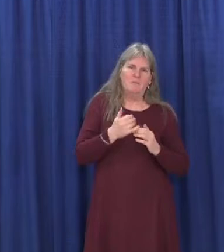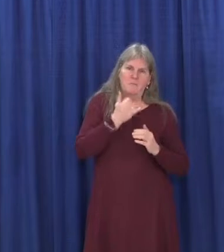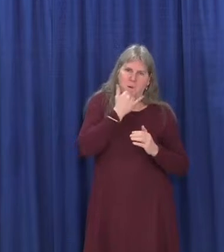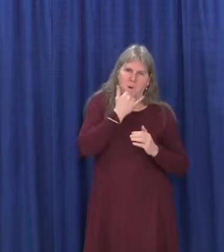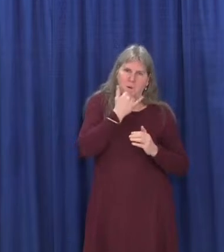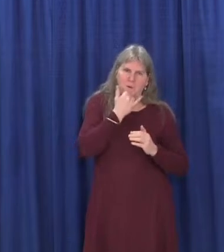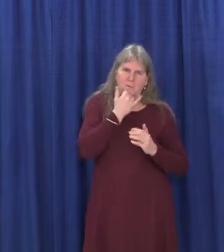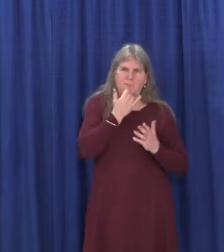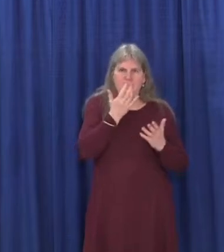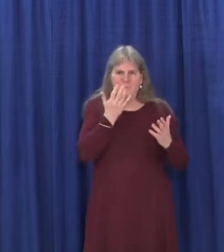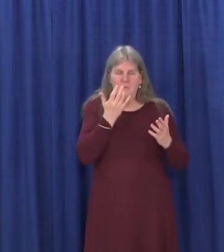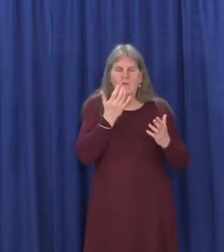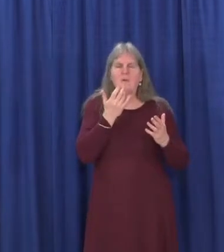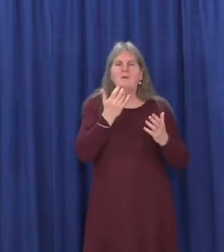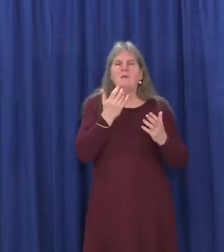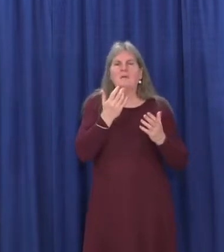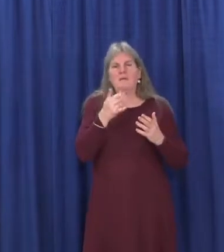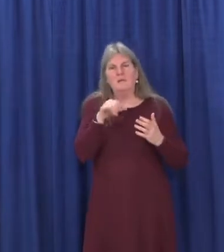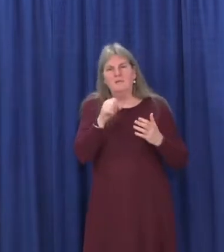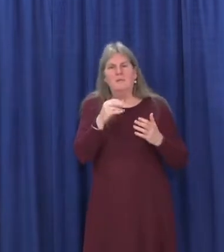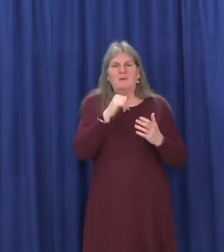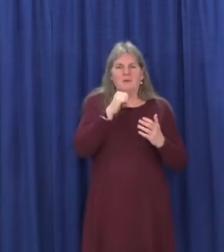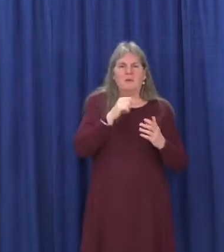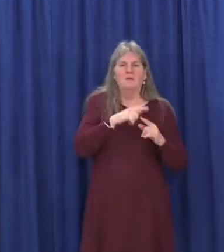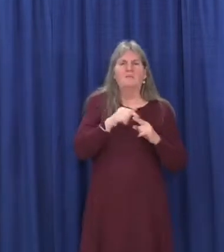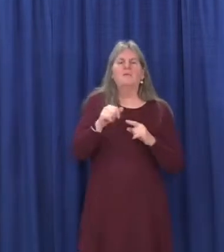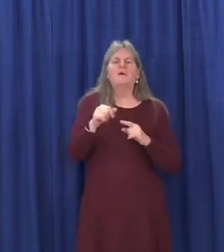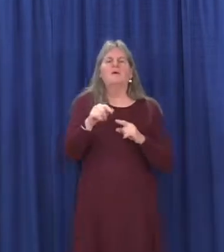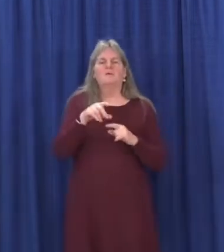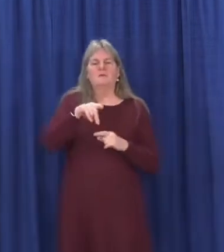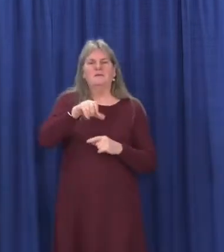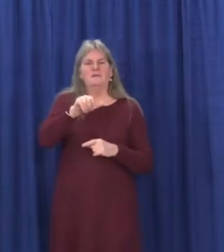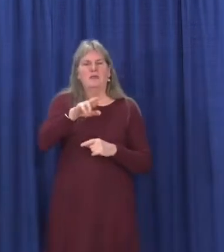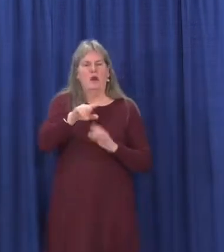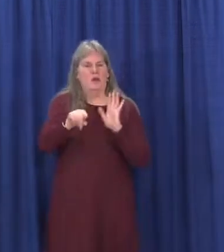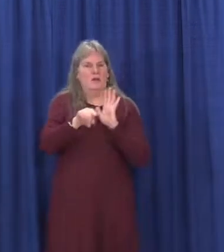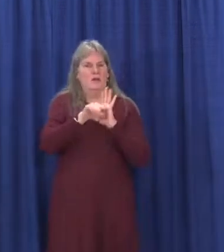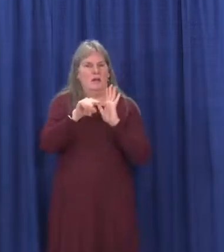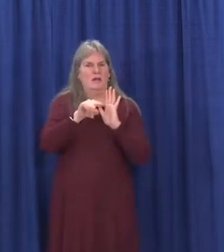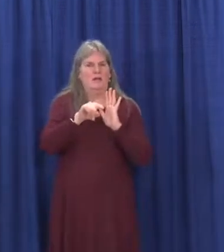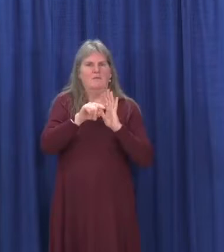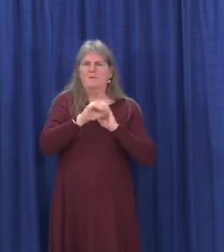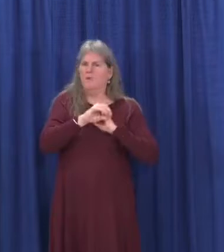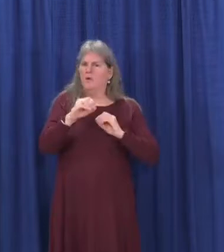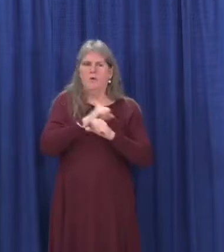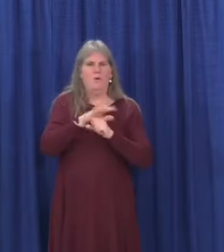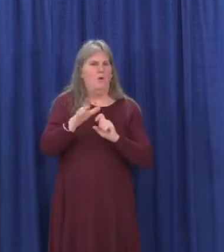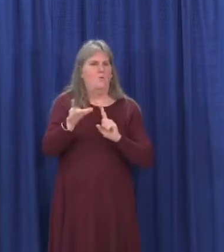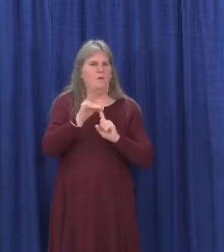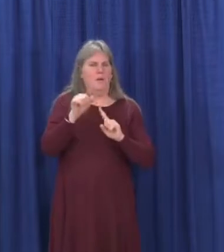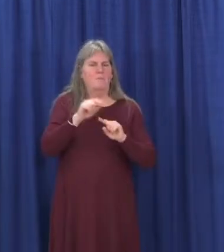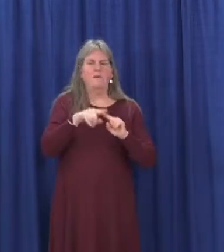And if you have a negative PCR, and you're not infected with COVID-19, you may have RSV.